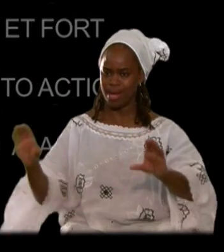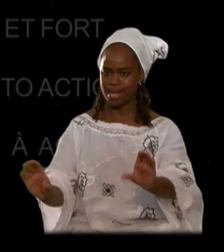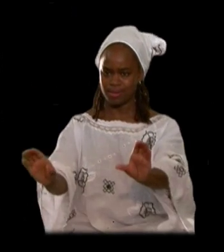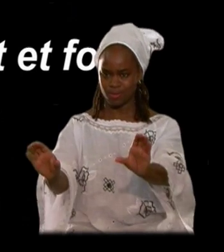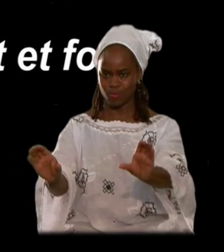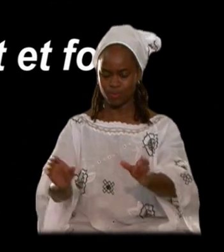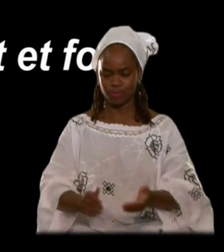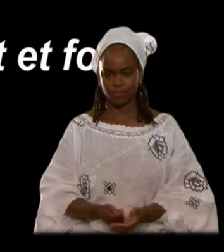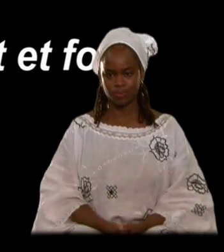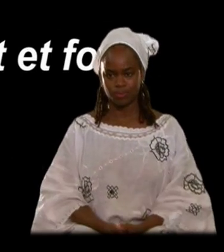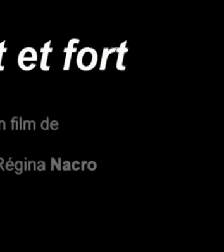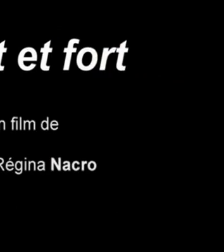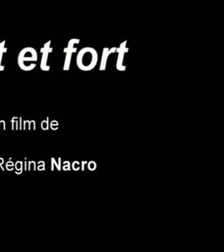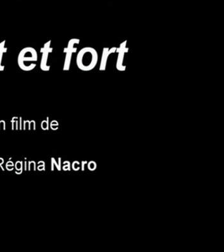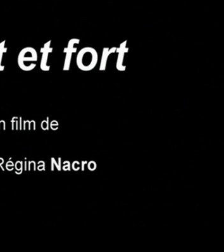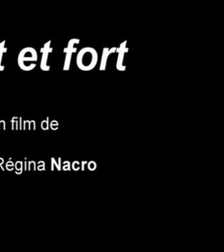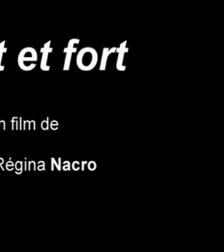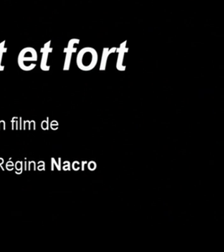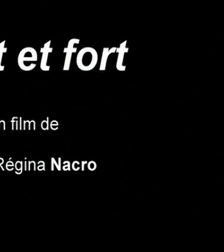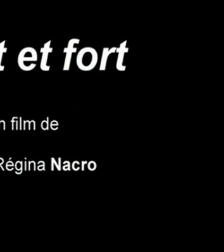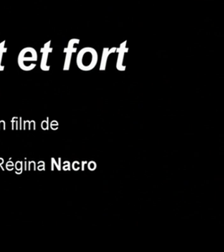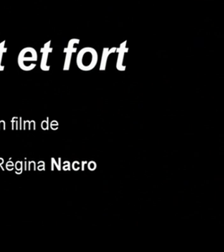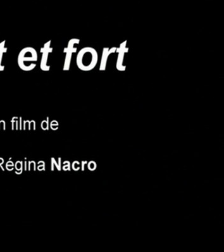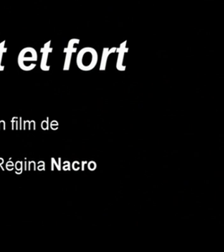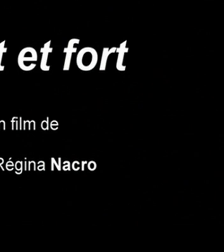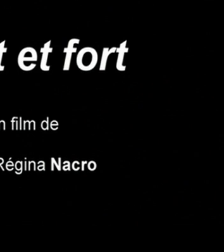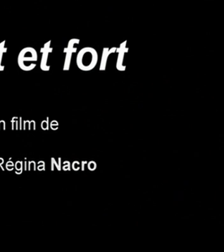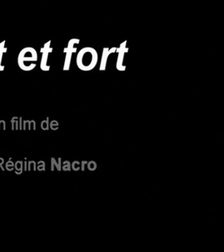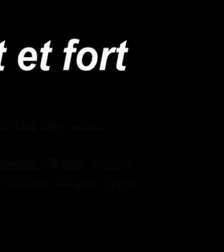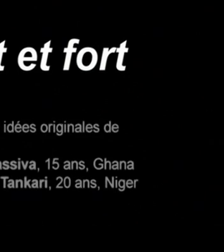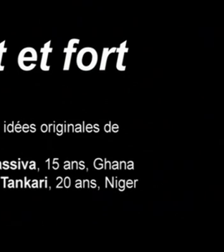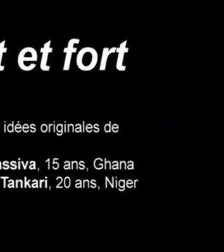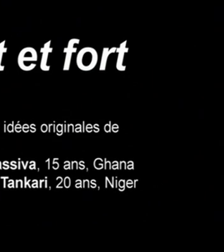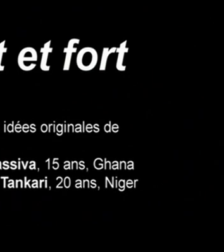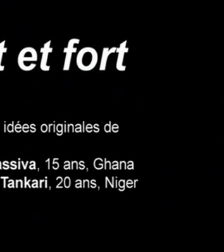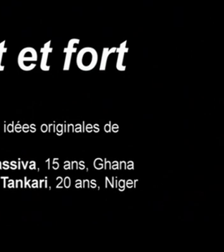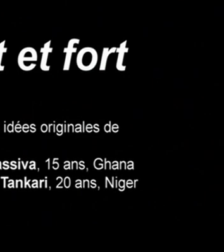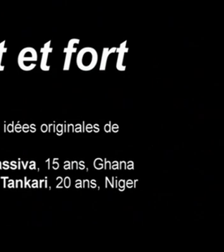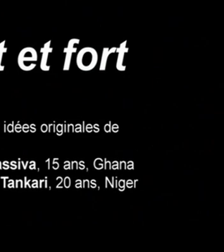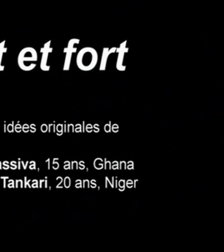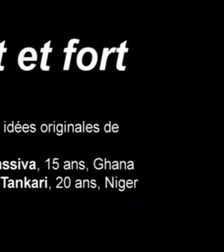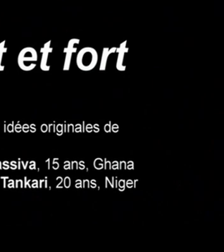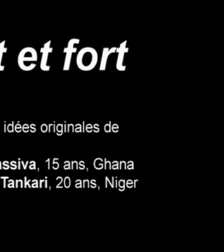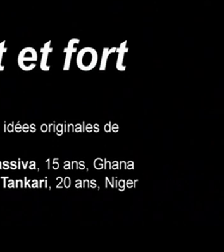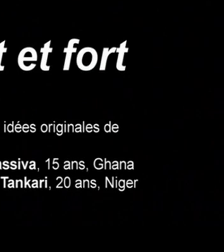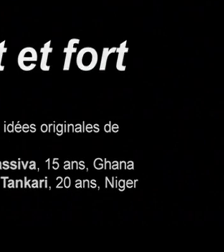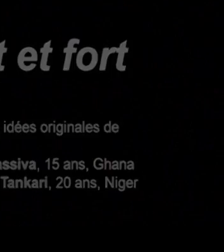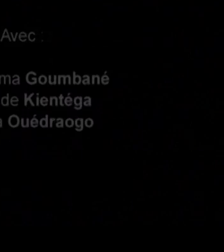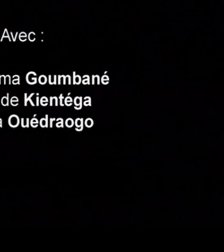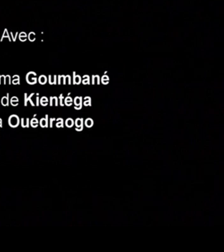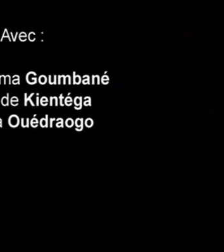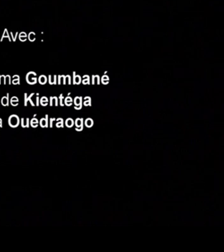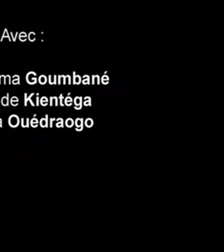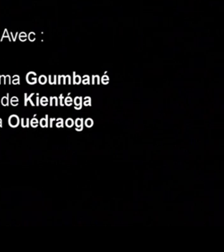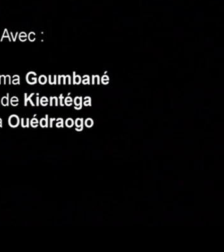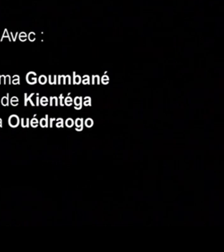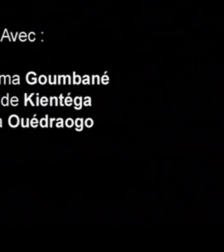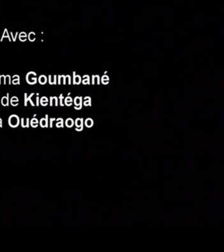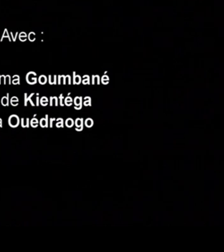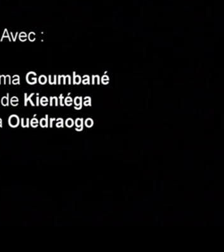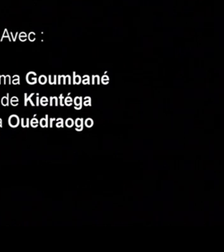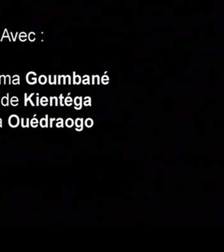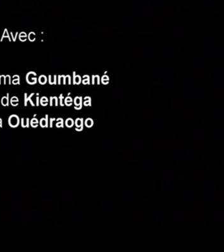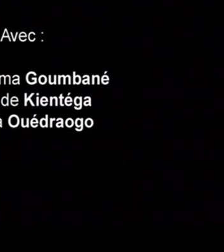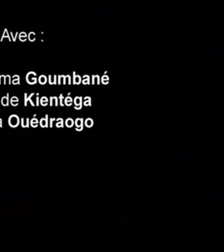www.globaldialogues.org